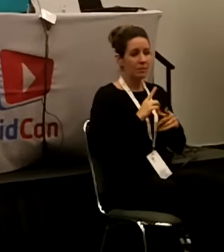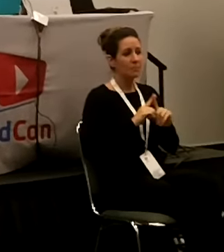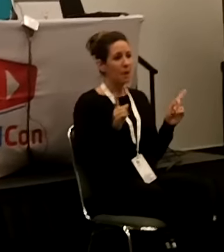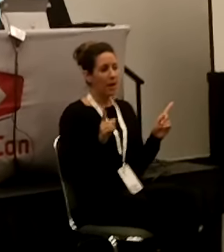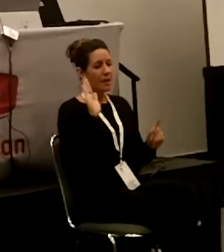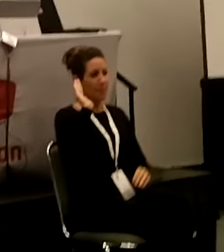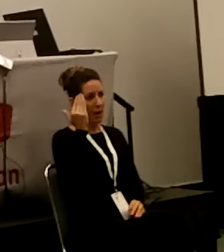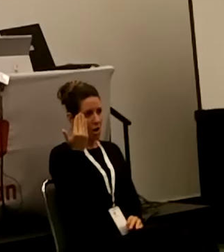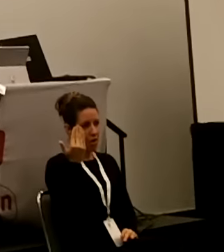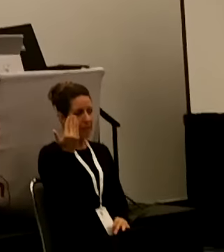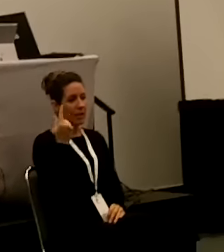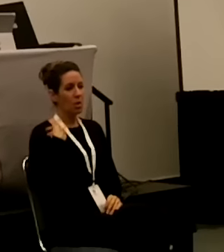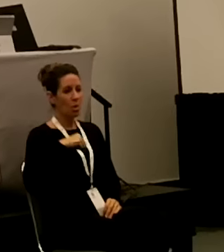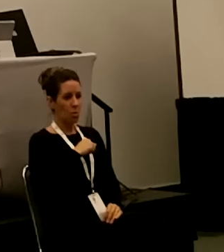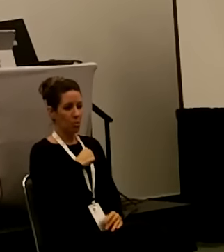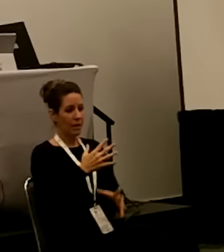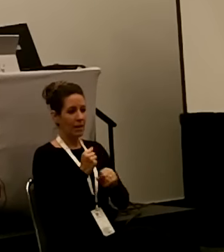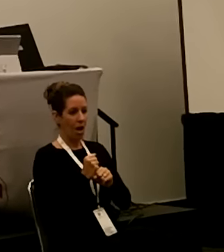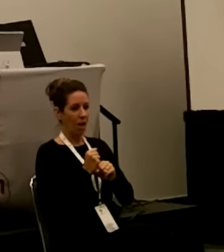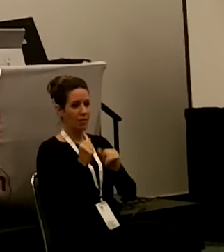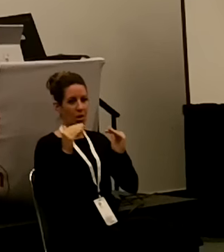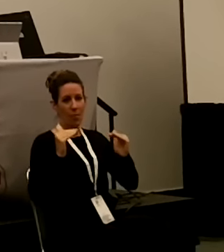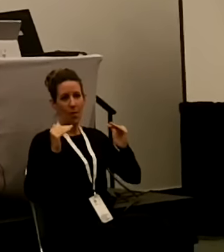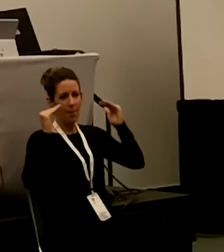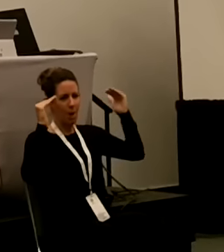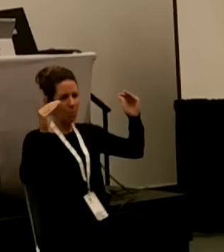Apparently, we got a promotion or some sort of thing